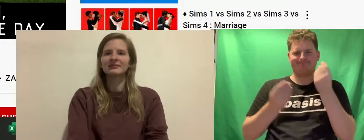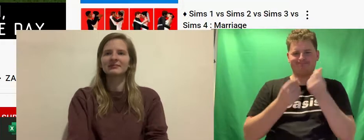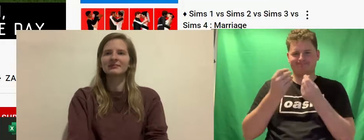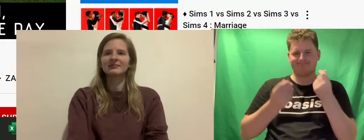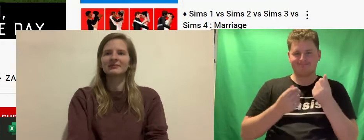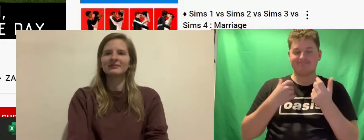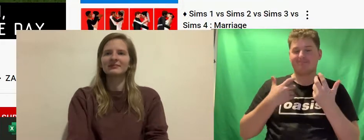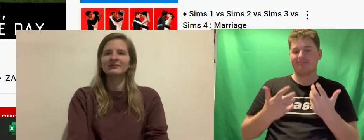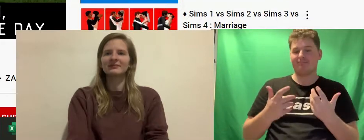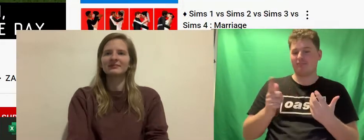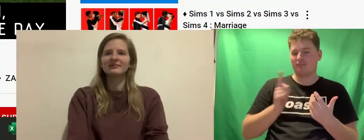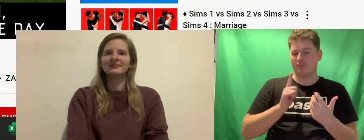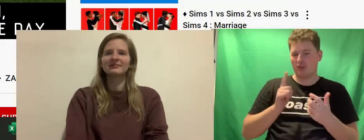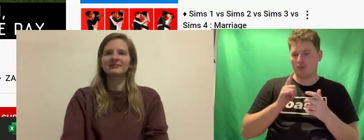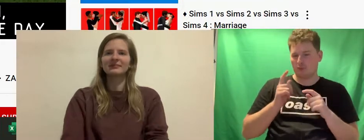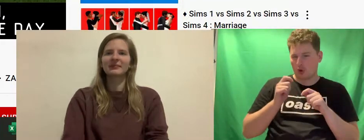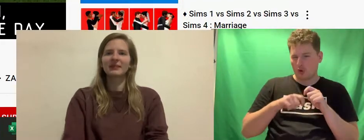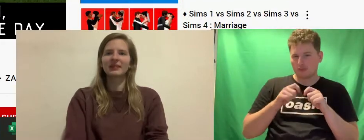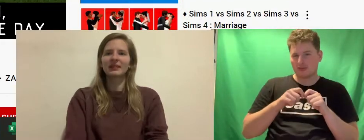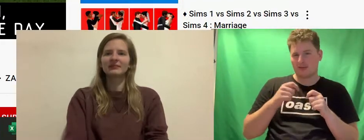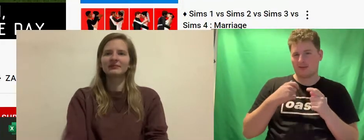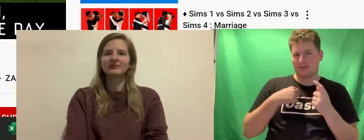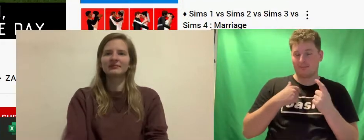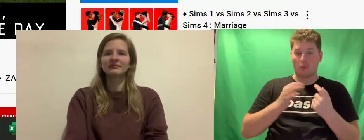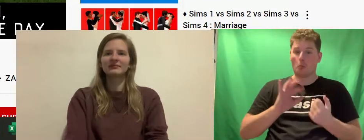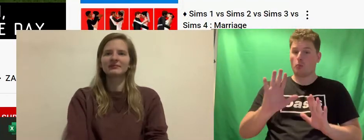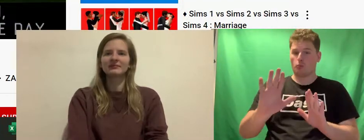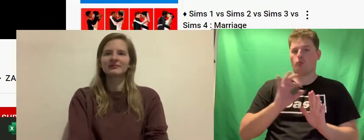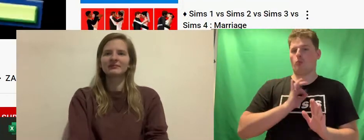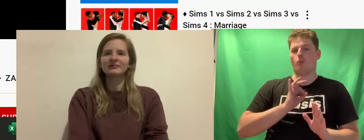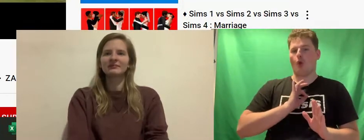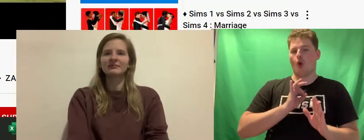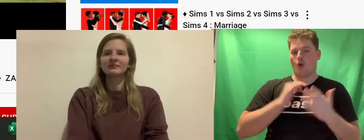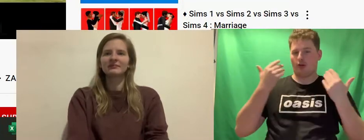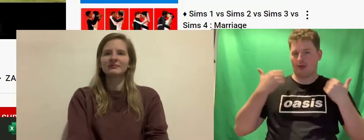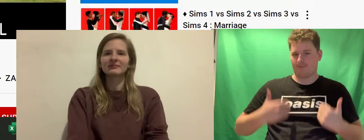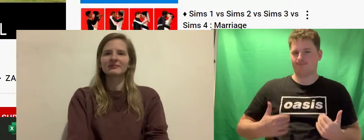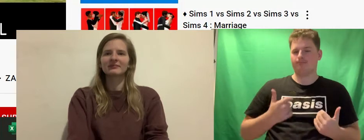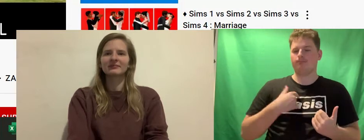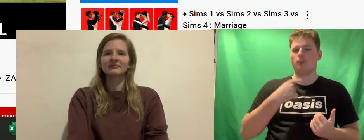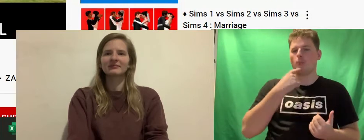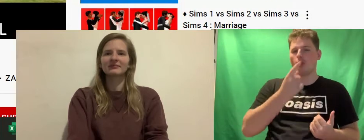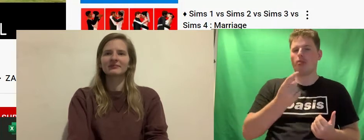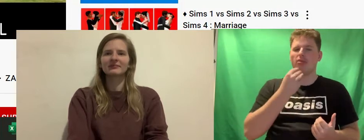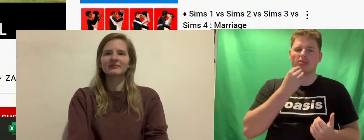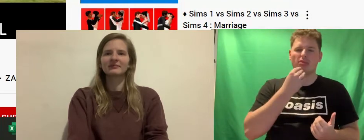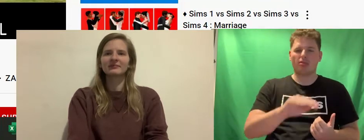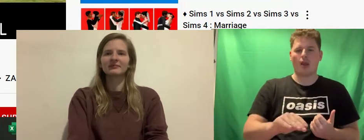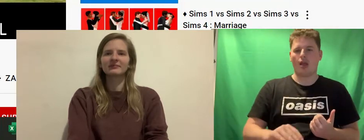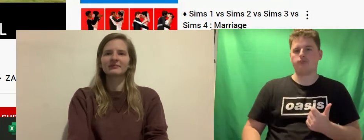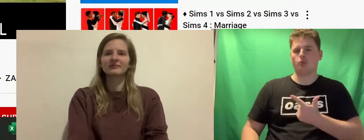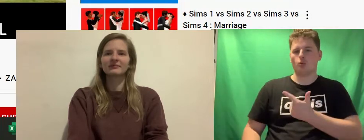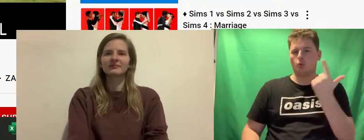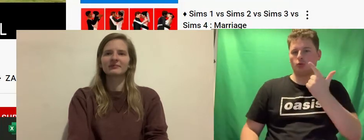A: We will evaluate today, remember that the opinions will be separate, i.e. my opinion and Kama's opinion and not "our" opinion A: In my